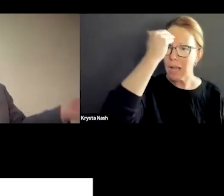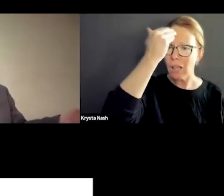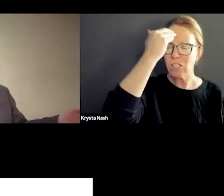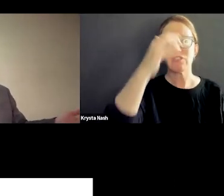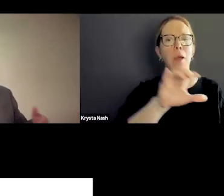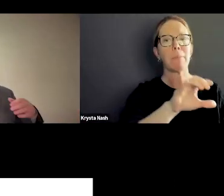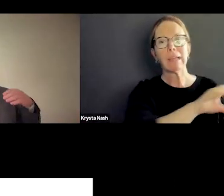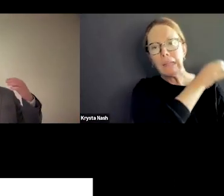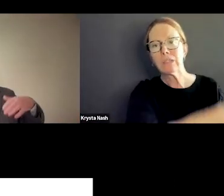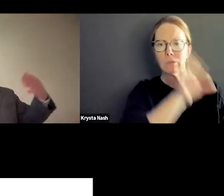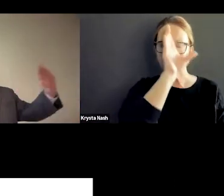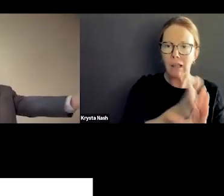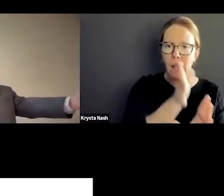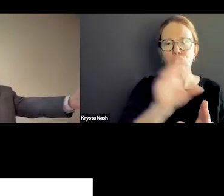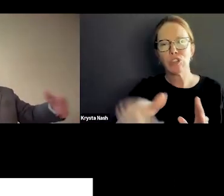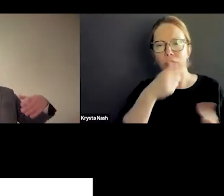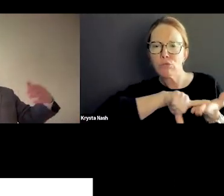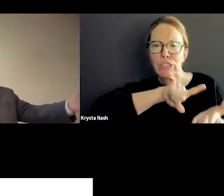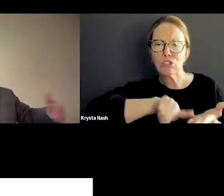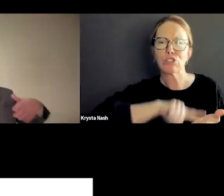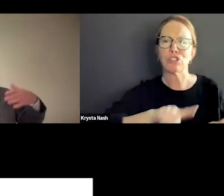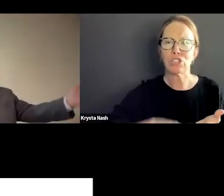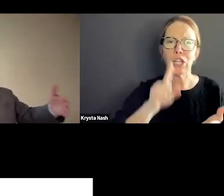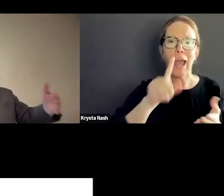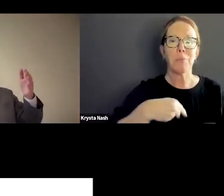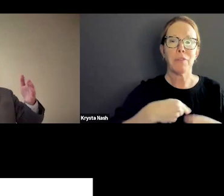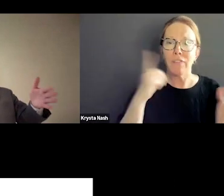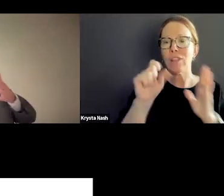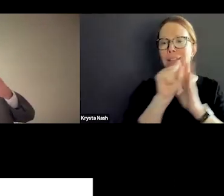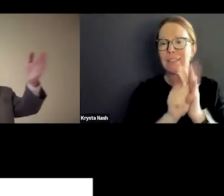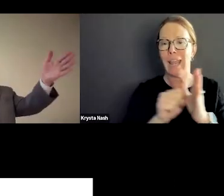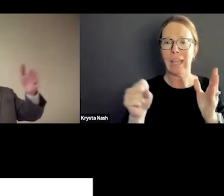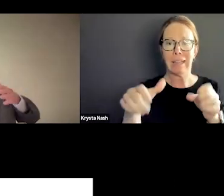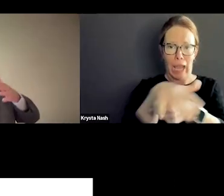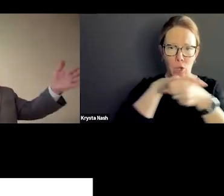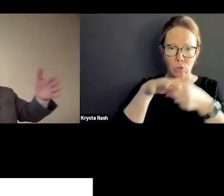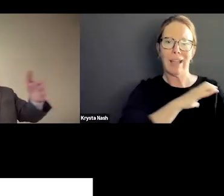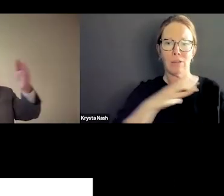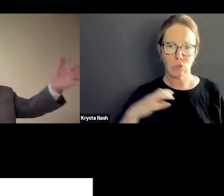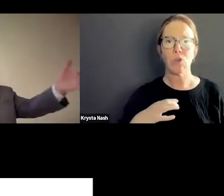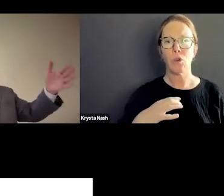and other research advances to my, State Council to help them govern as, being on their board of directors